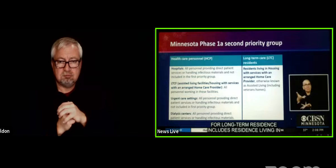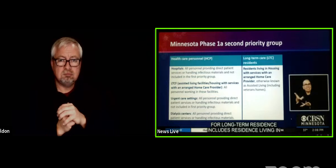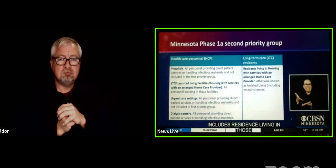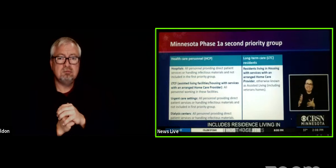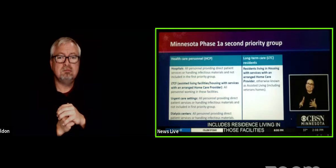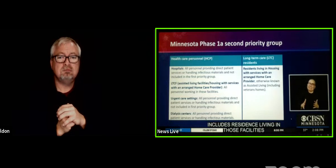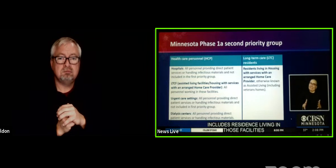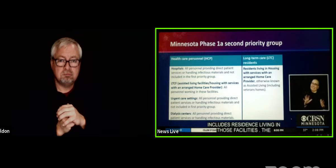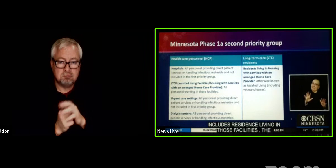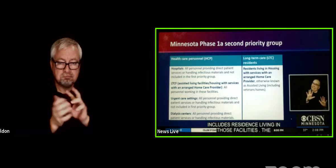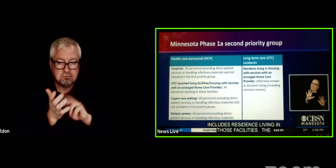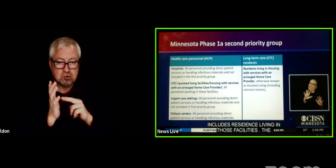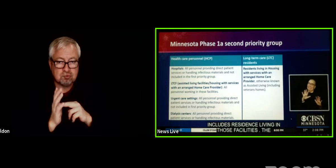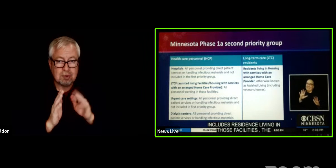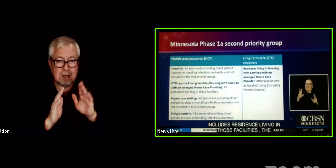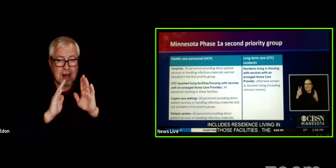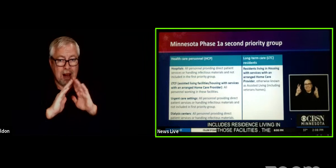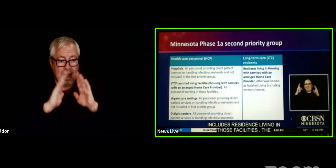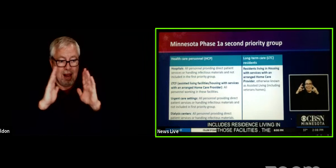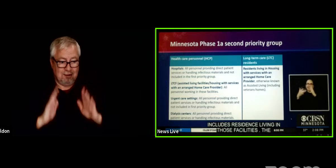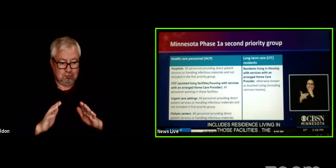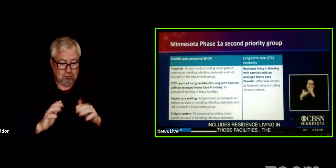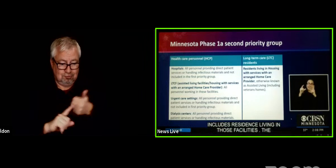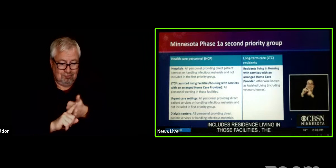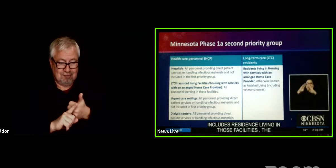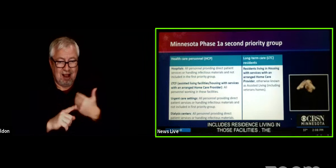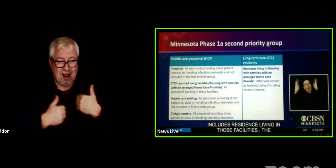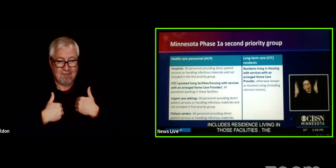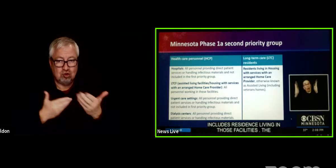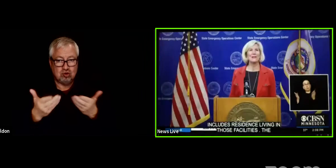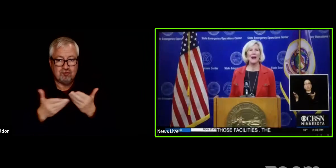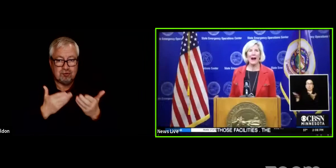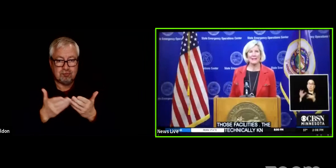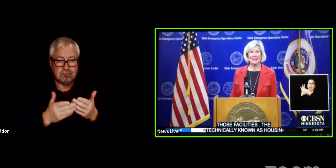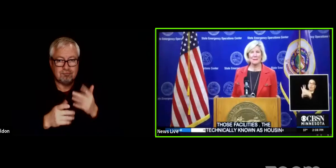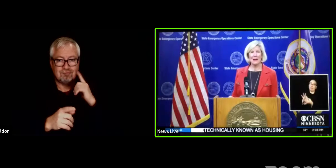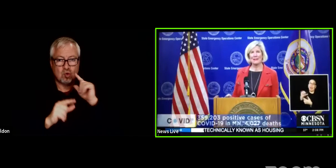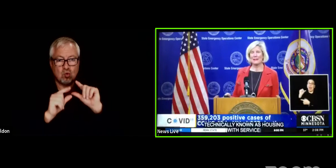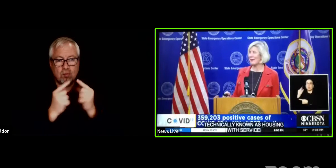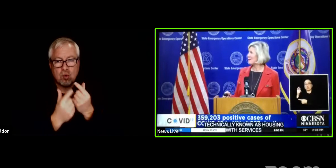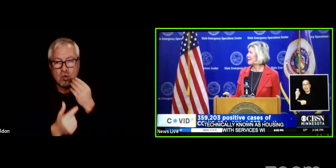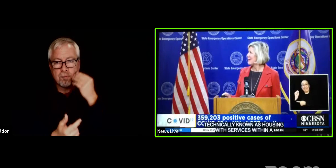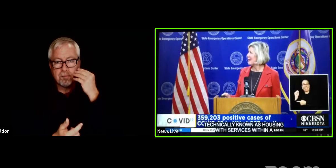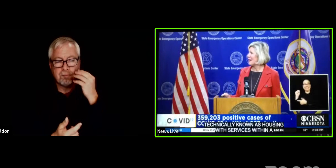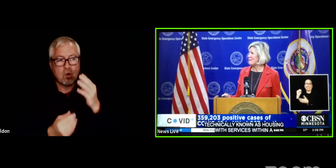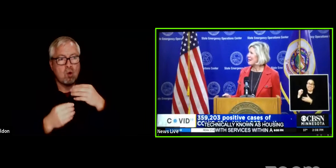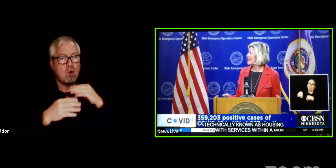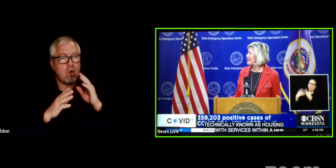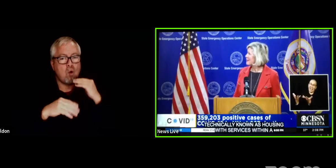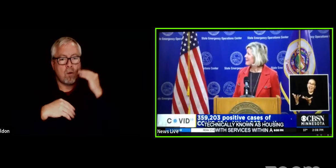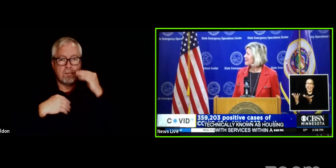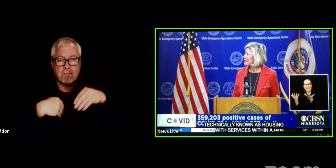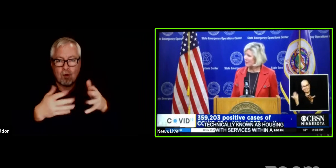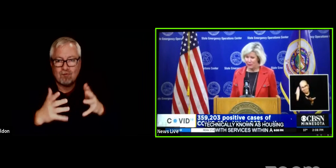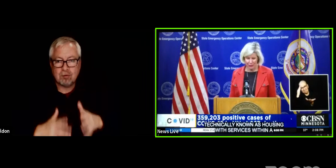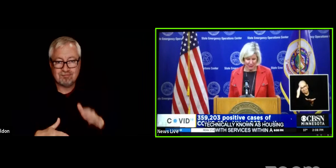WITHIN ARRANGED HOME CARE PROVIDER. WE'VE LEARNED A LOT IN THE PROCESS OF MAKING THESE